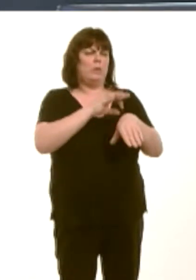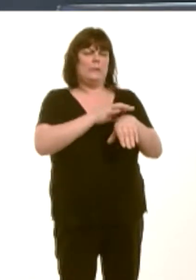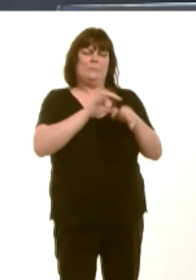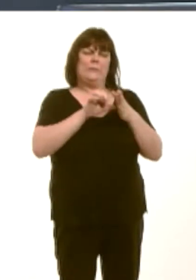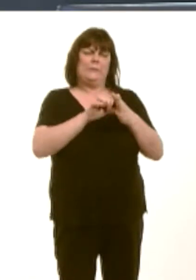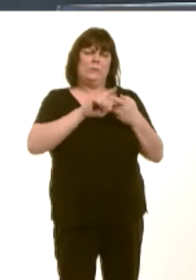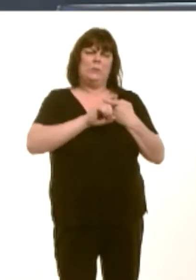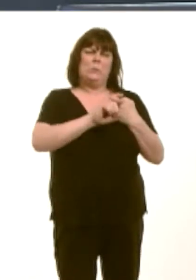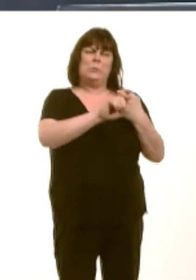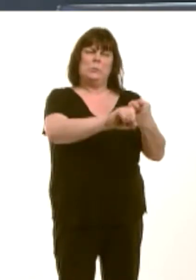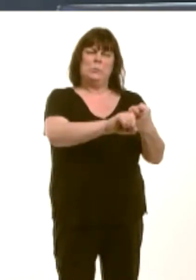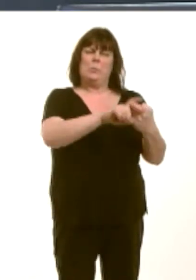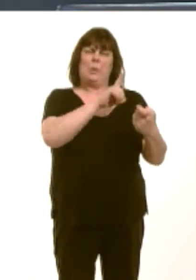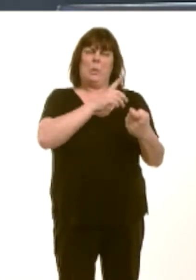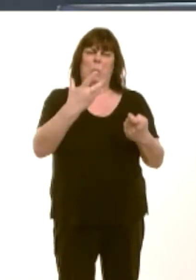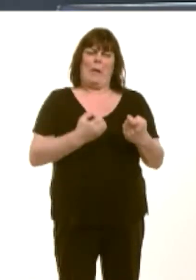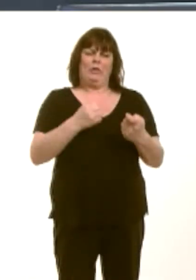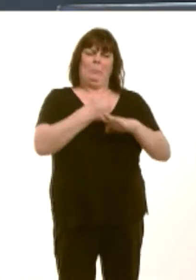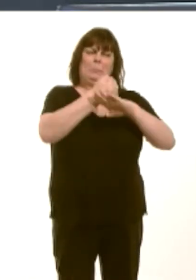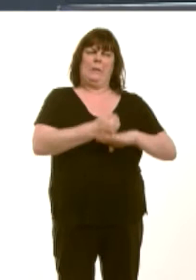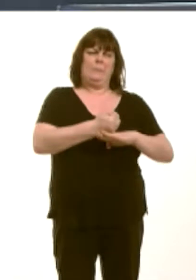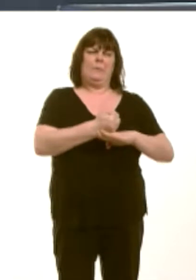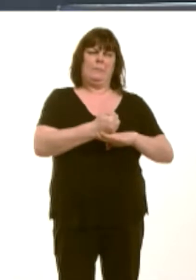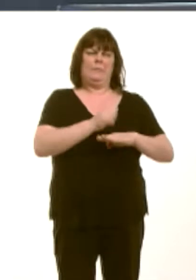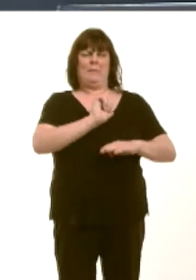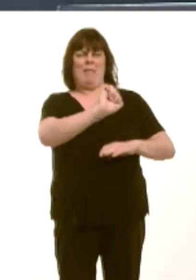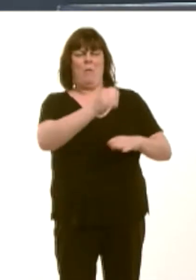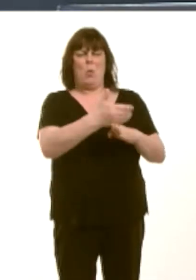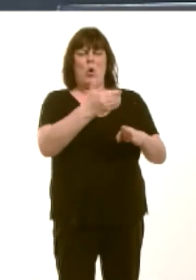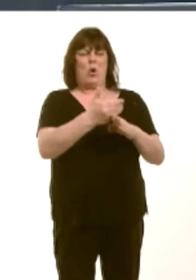What work are you going to do as a Government to work with the GP profession to ensure that